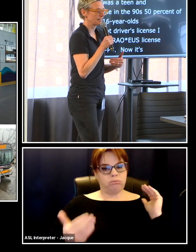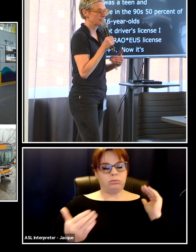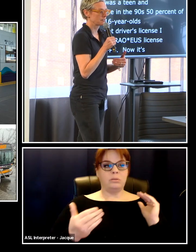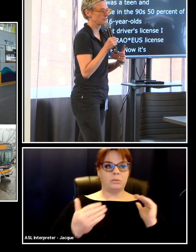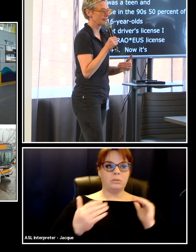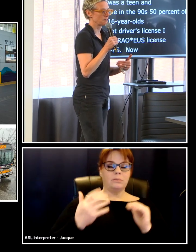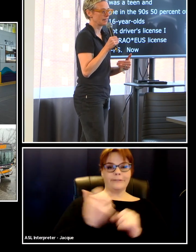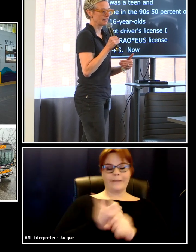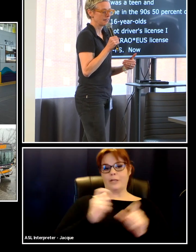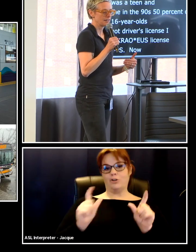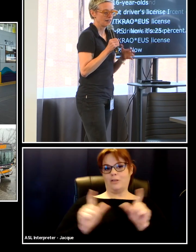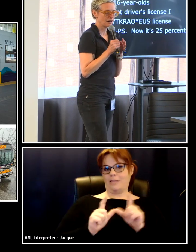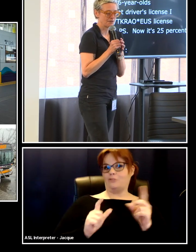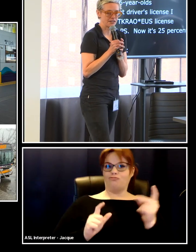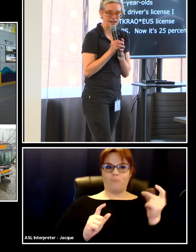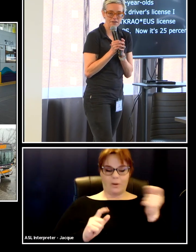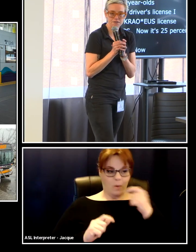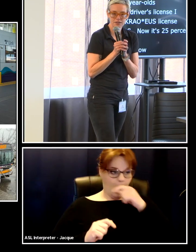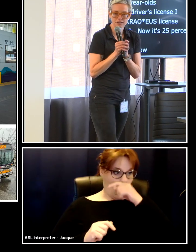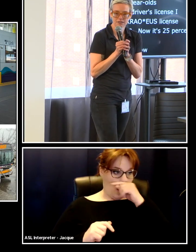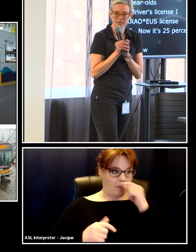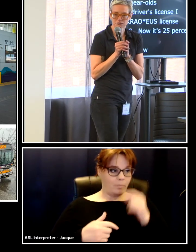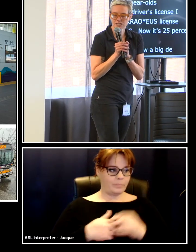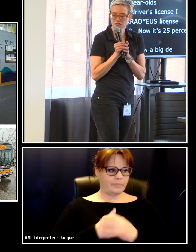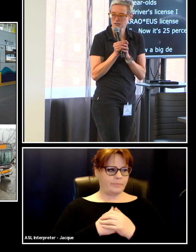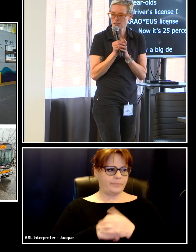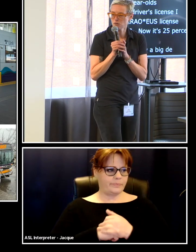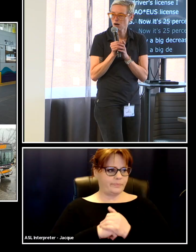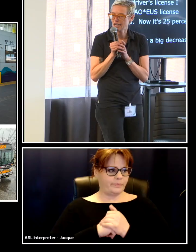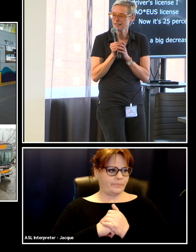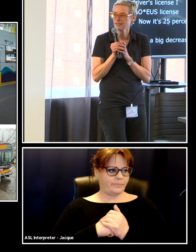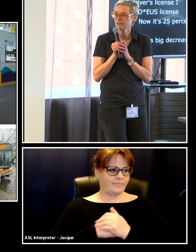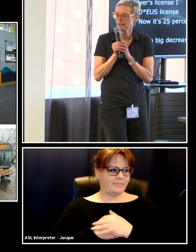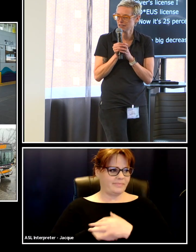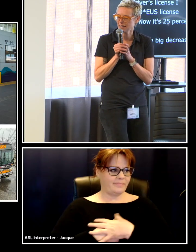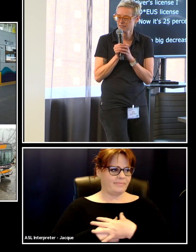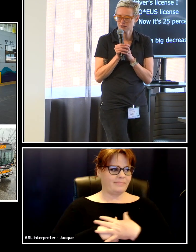license right away. Um, I don't have the like research on why. I think a lot of it has to do